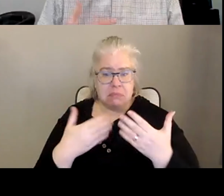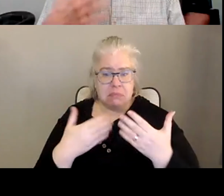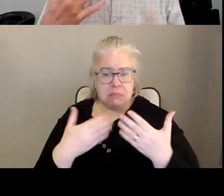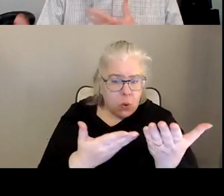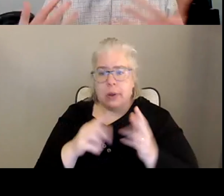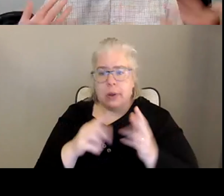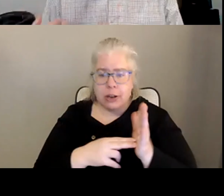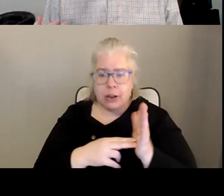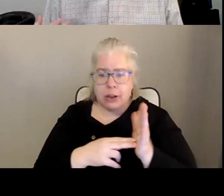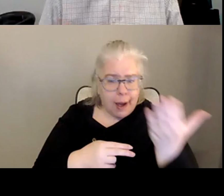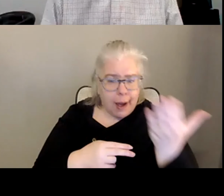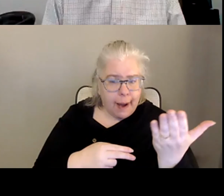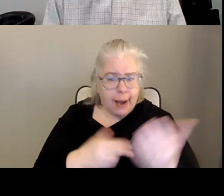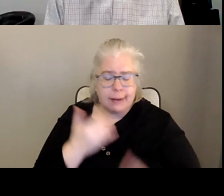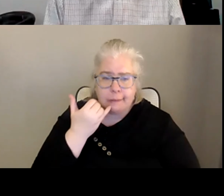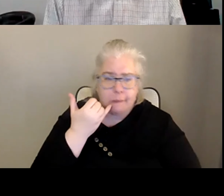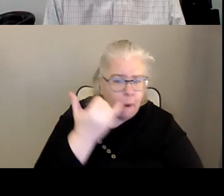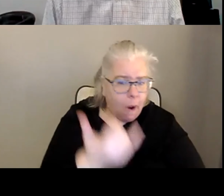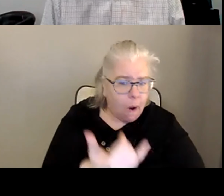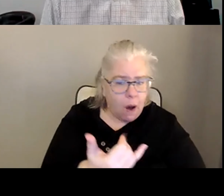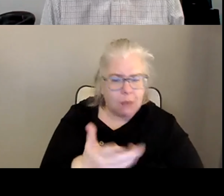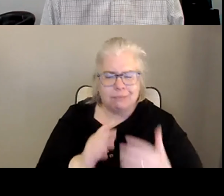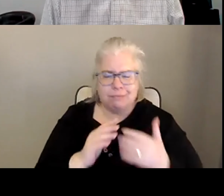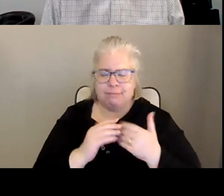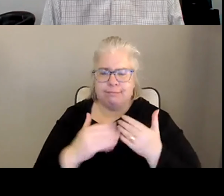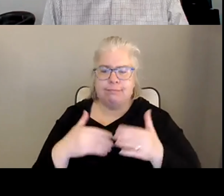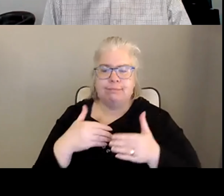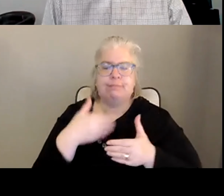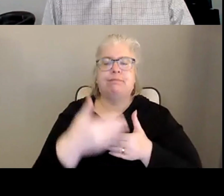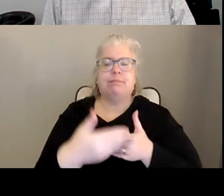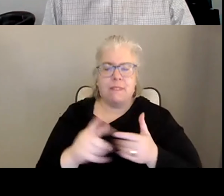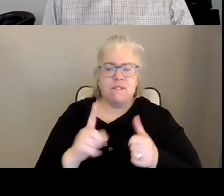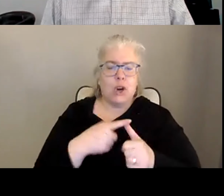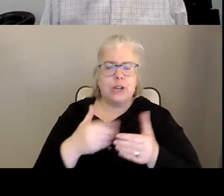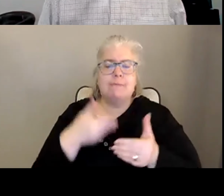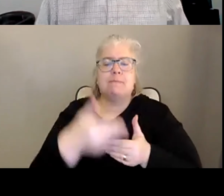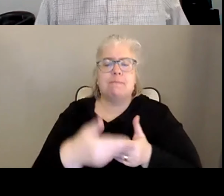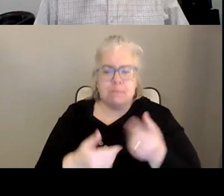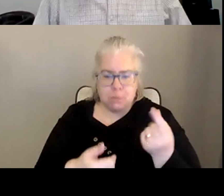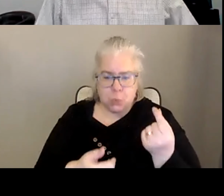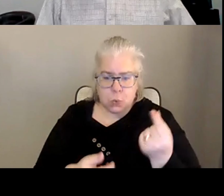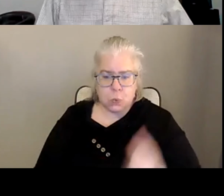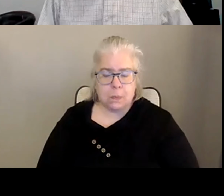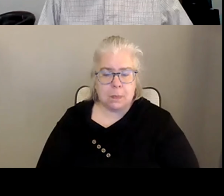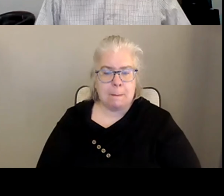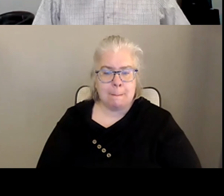Is it a phone call? How would they start that connection?